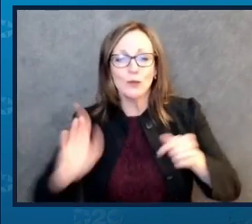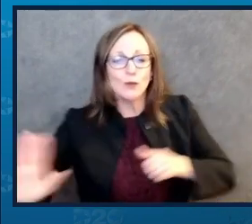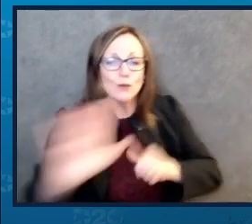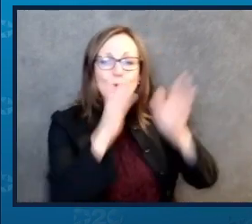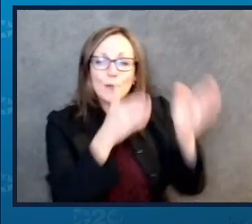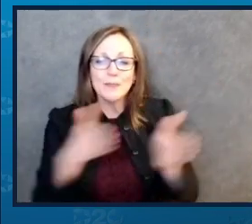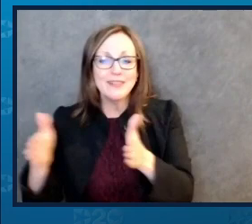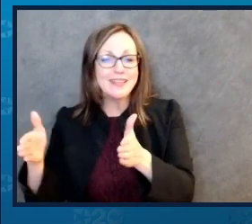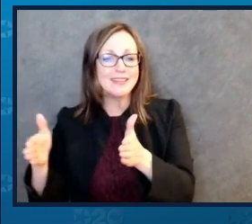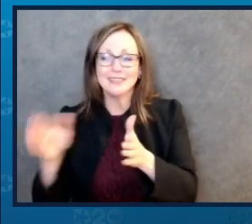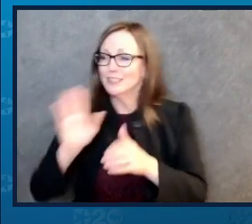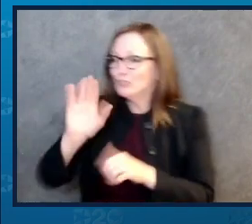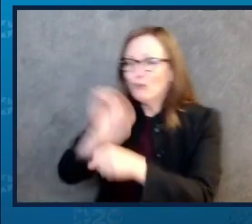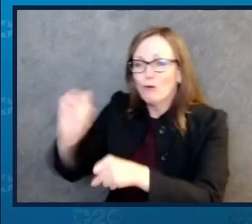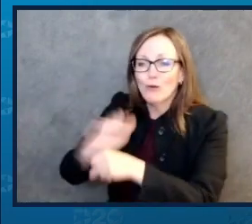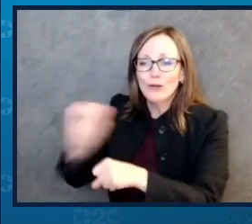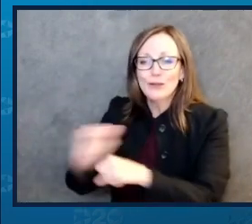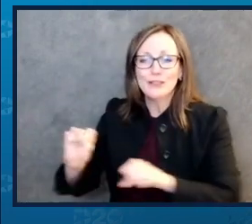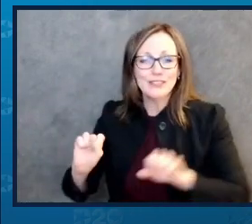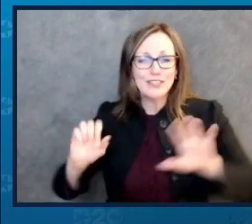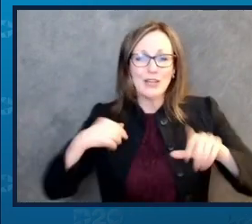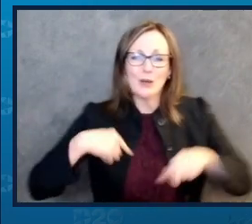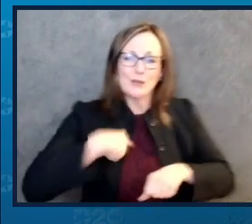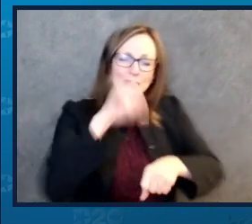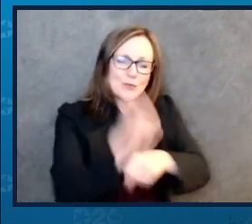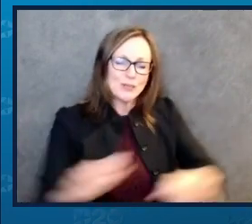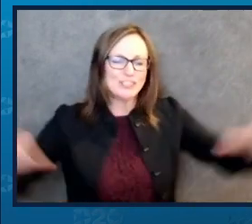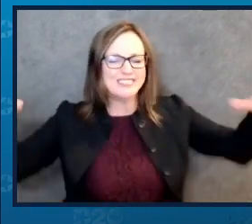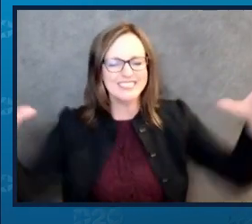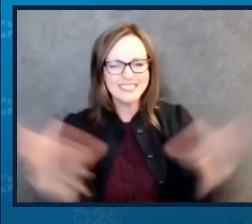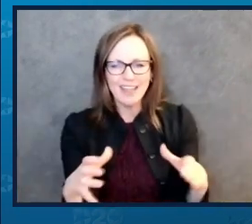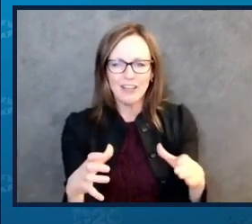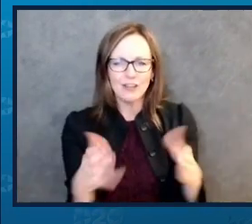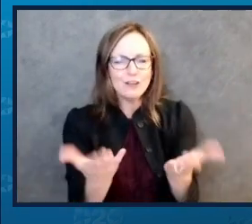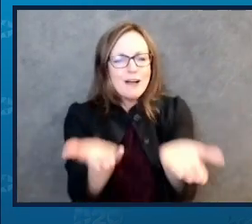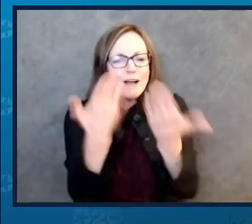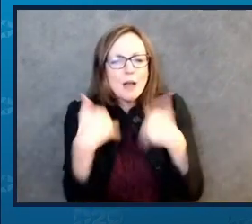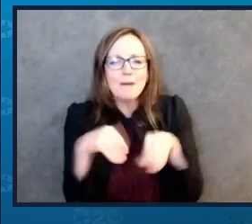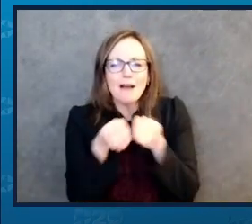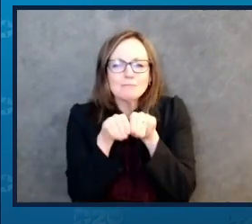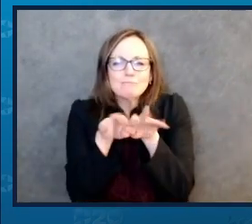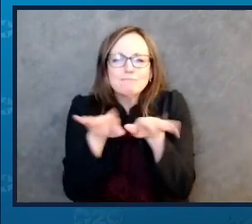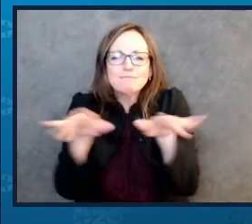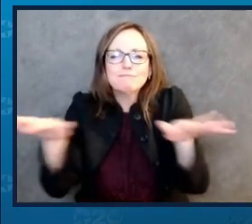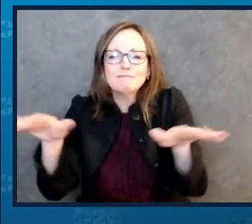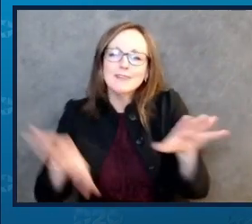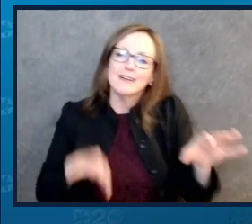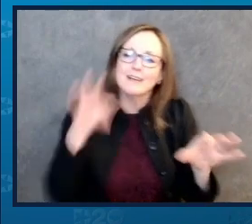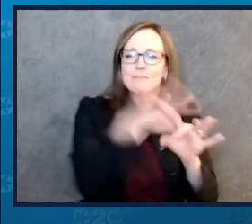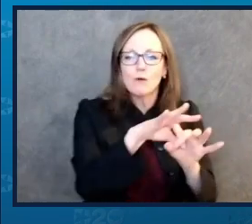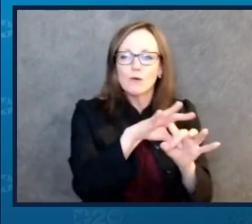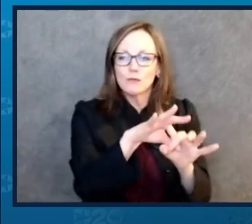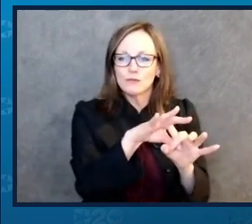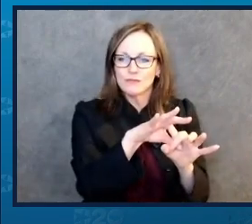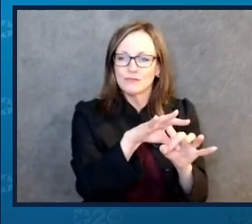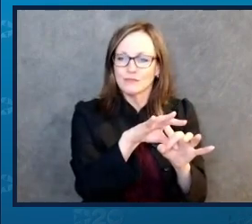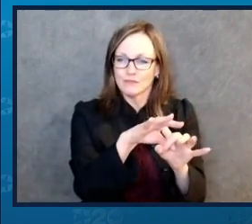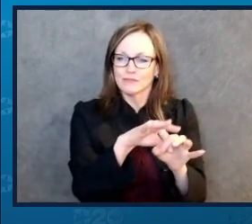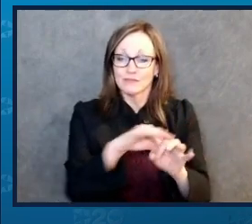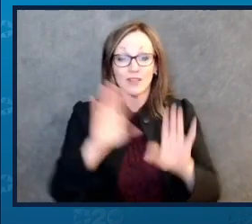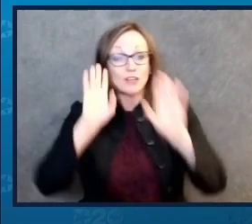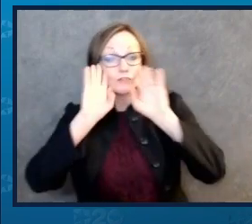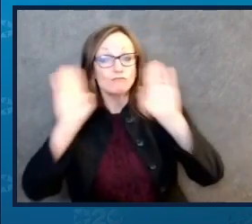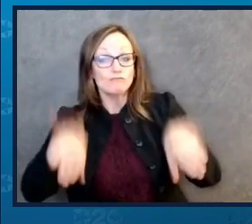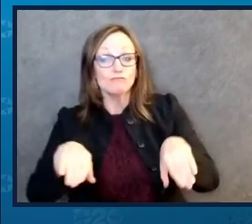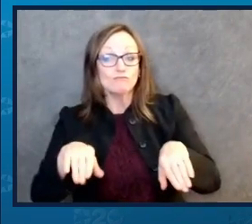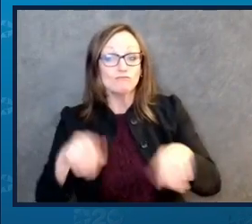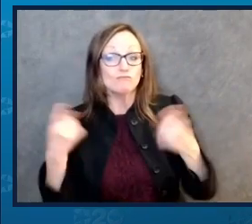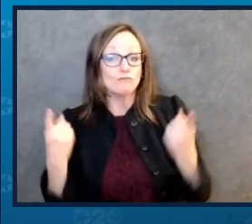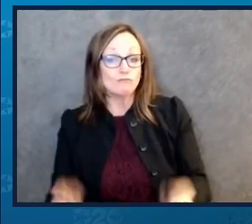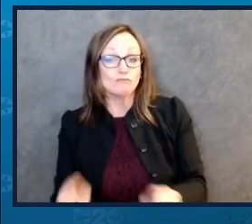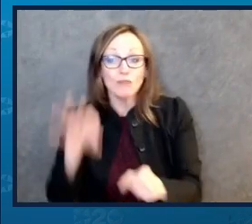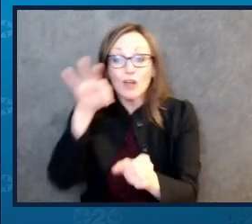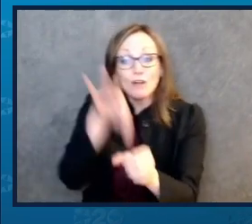THE VOTE.